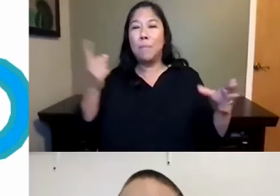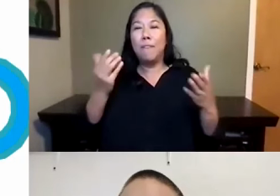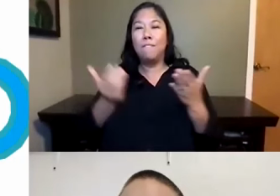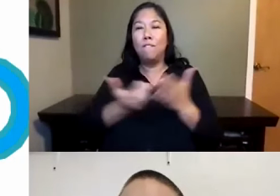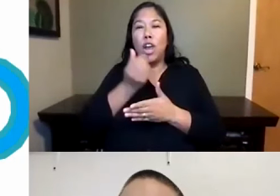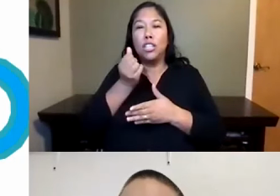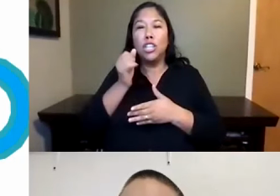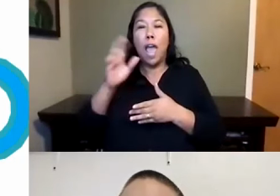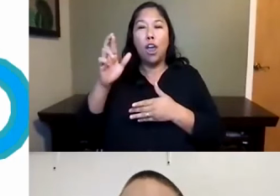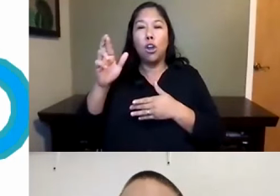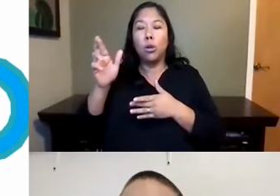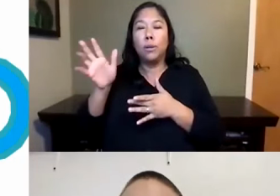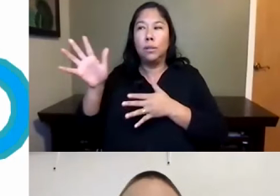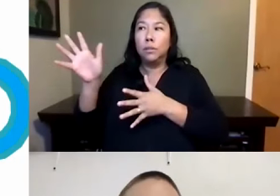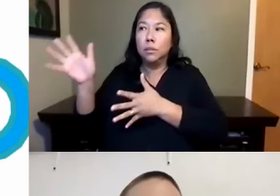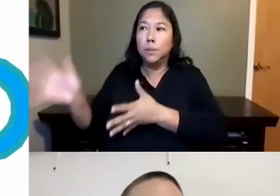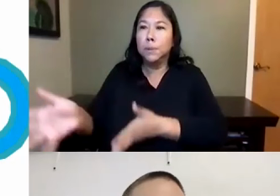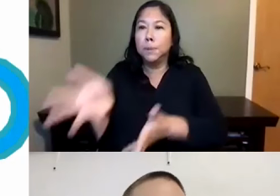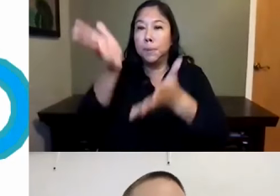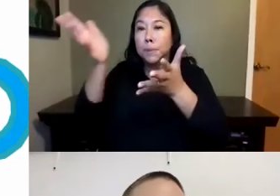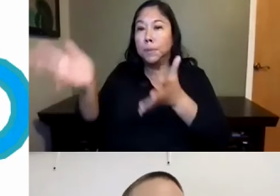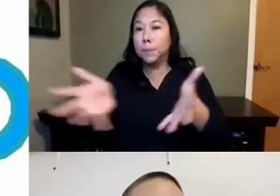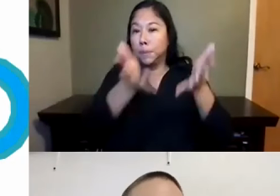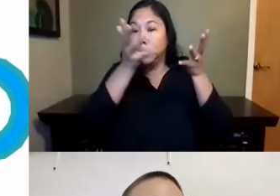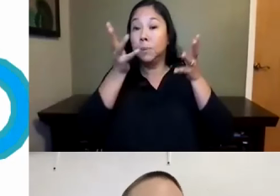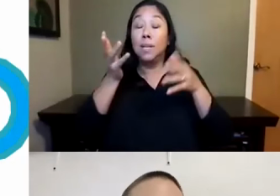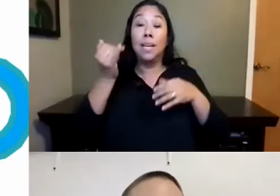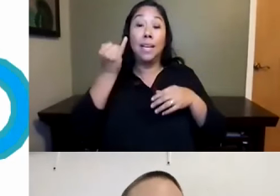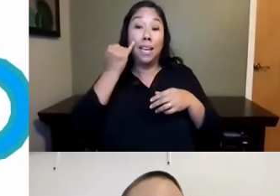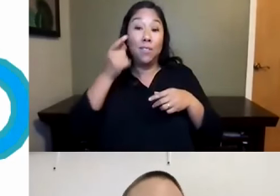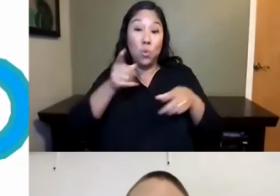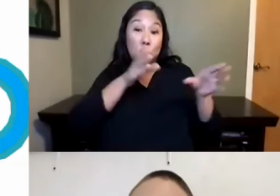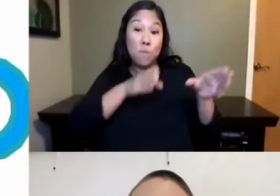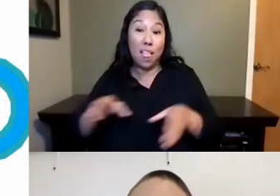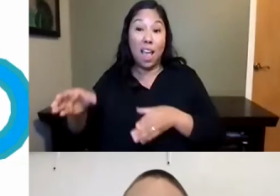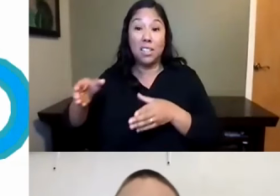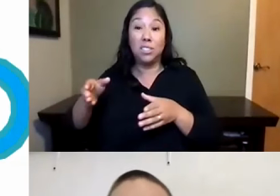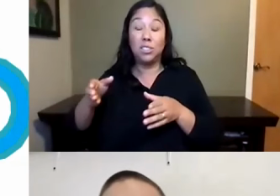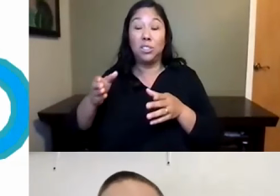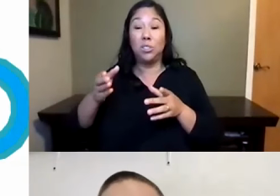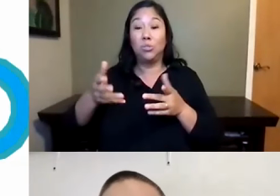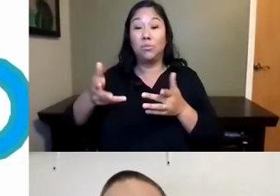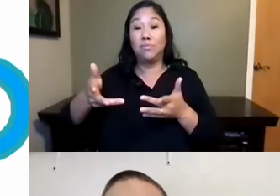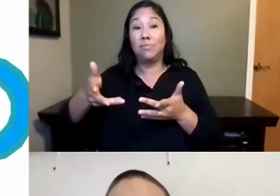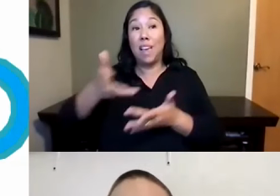you'll be sharing physical space with people who have COVID-19 and people who do not;